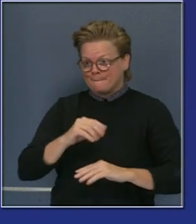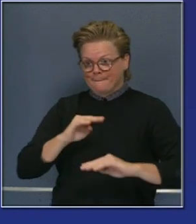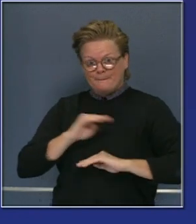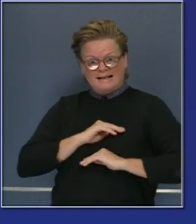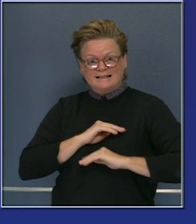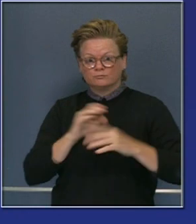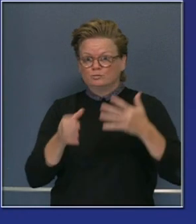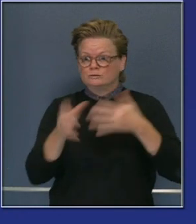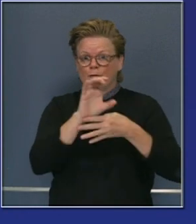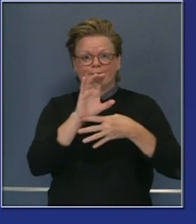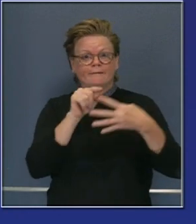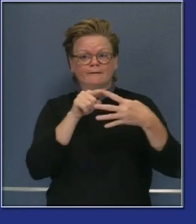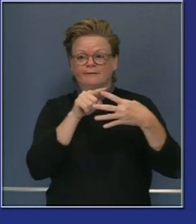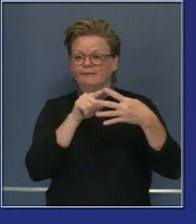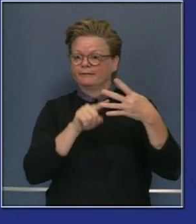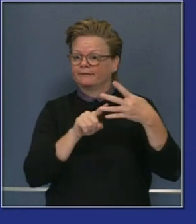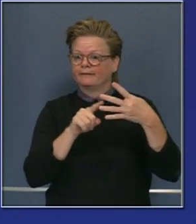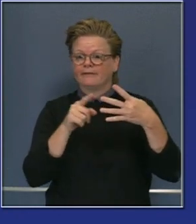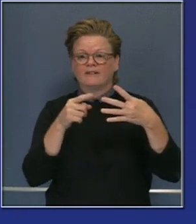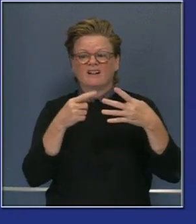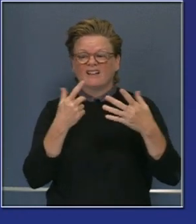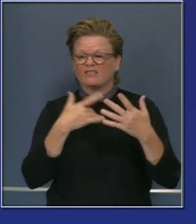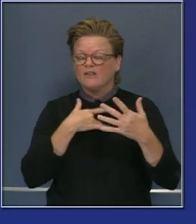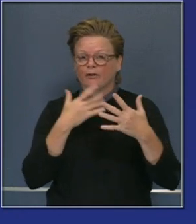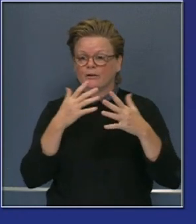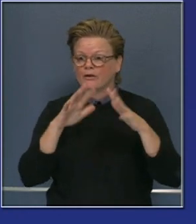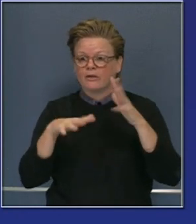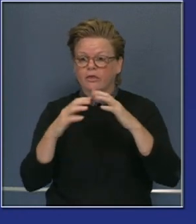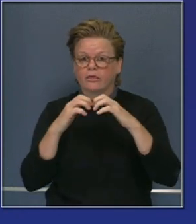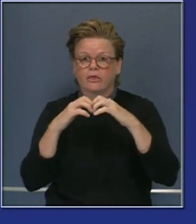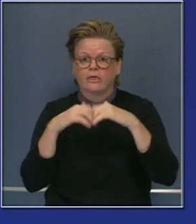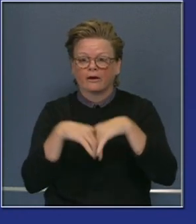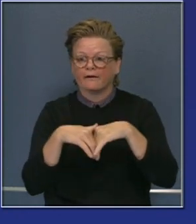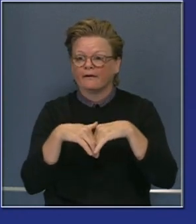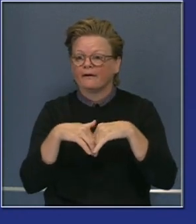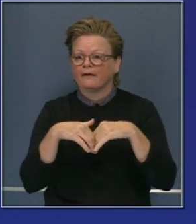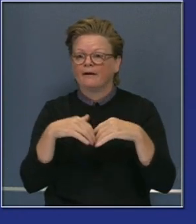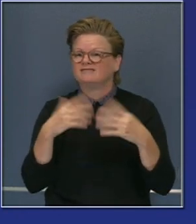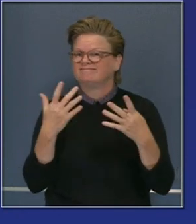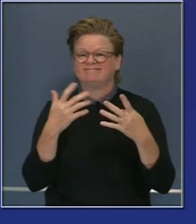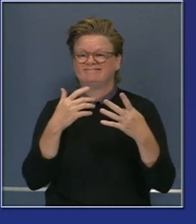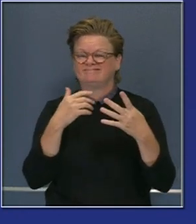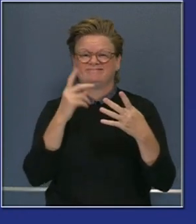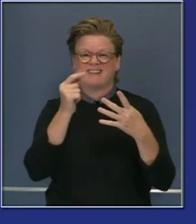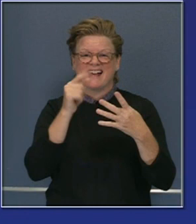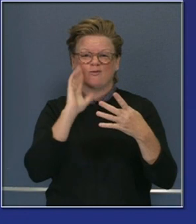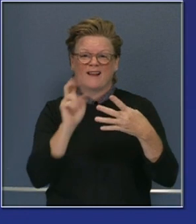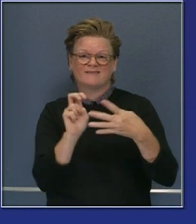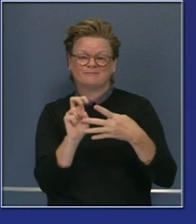TOGGLES FORWARD BUT ALSO úOGGLES BACK AND MOVING BACK IF YOU FAIL TO MEET THE CRITERIA